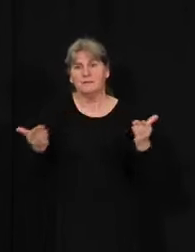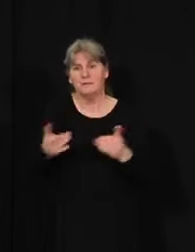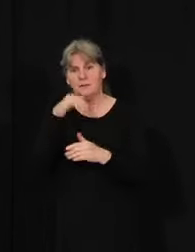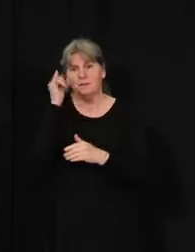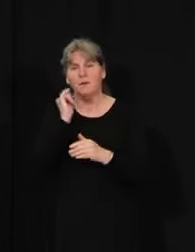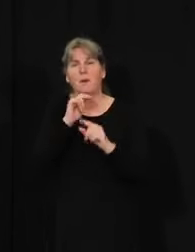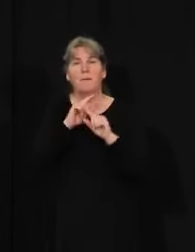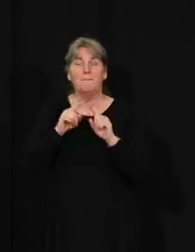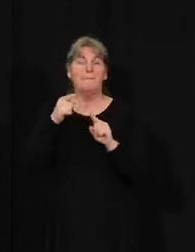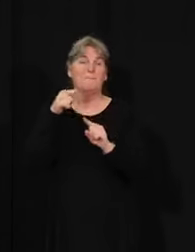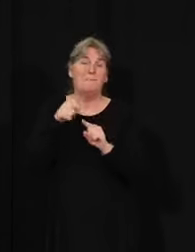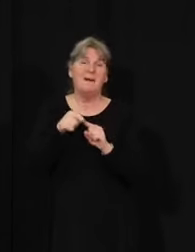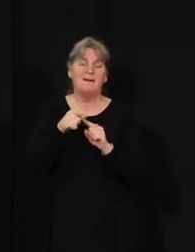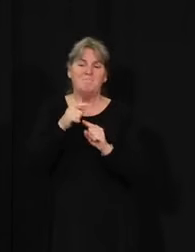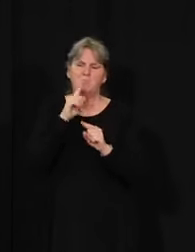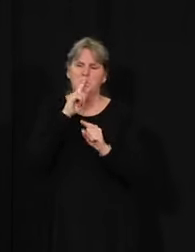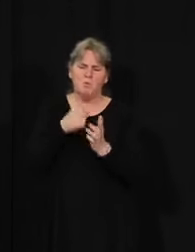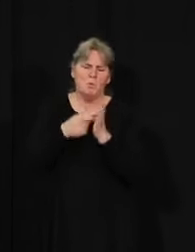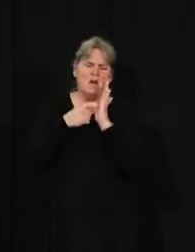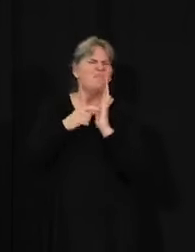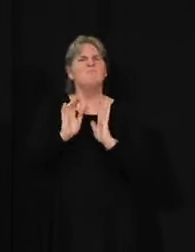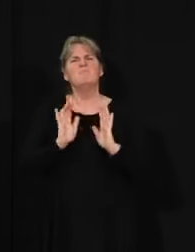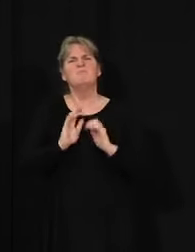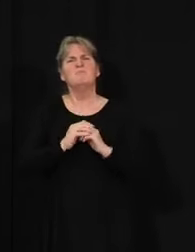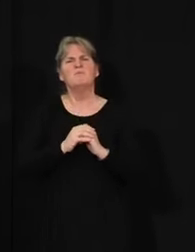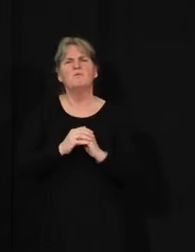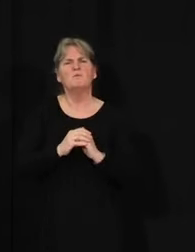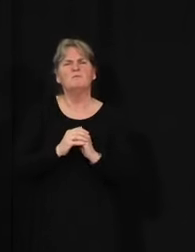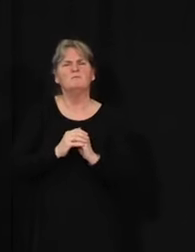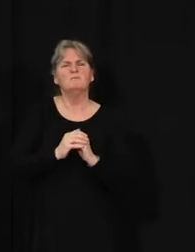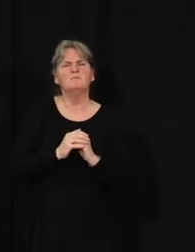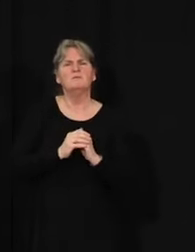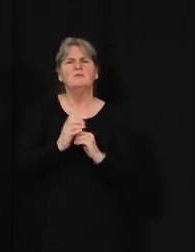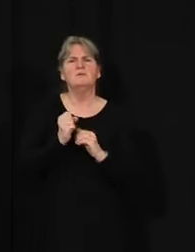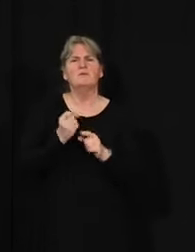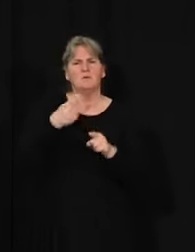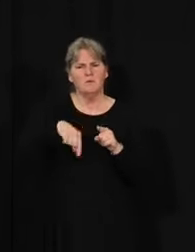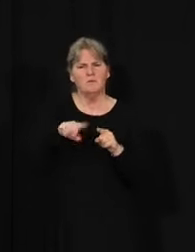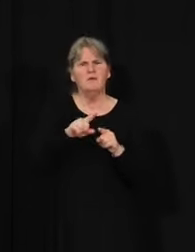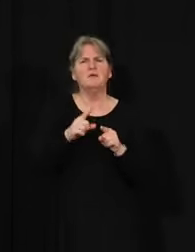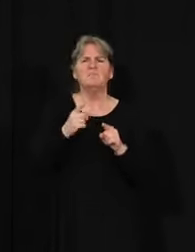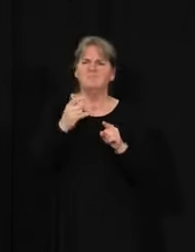our equipment but not an essential tool. And we can certainly continue to